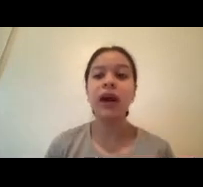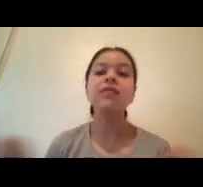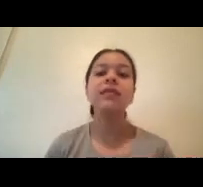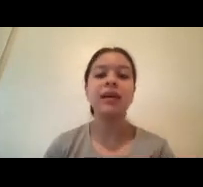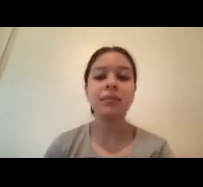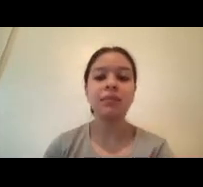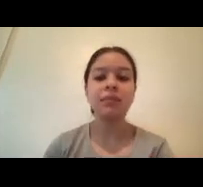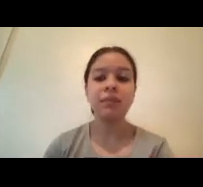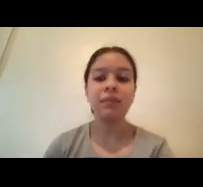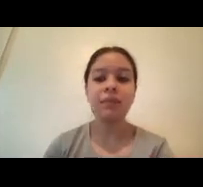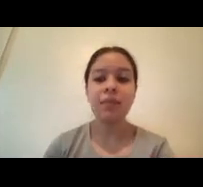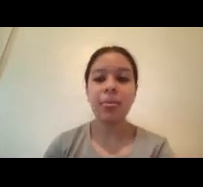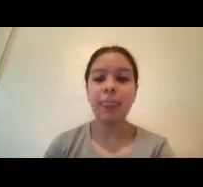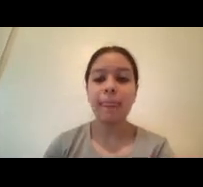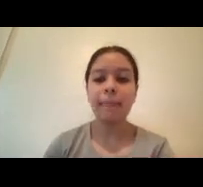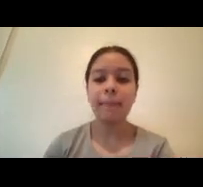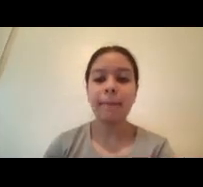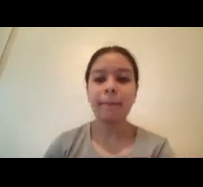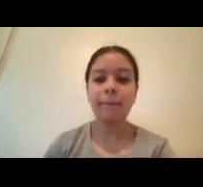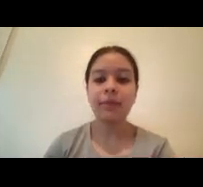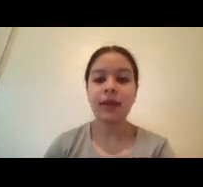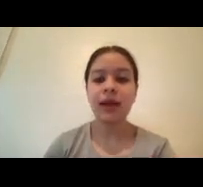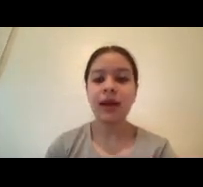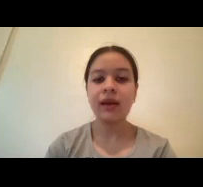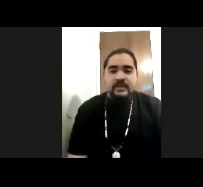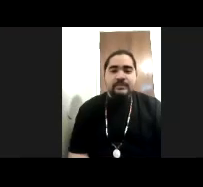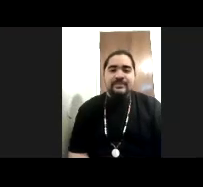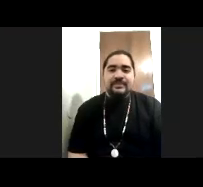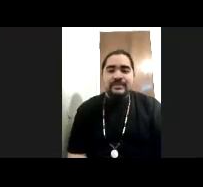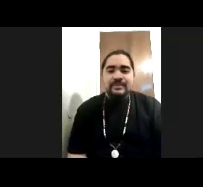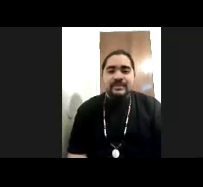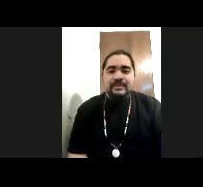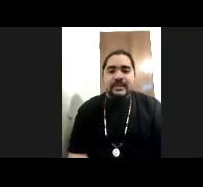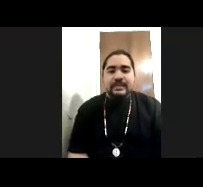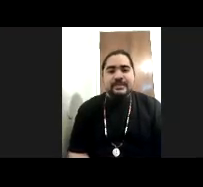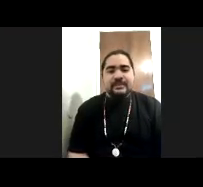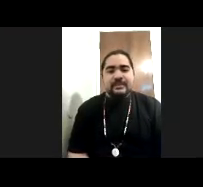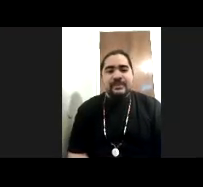I have to say, right? Especially when you're you're talking about those one